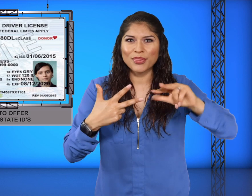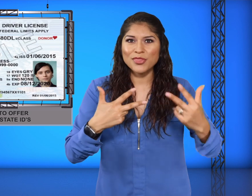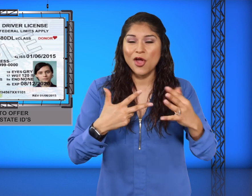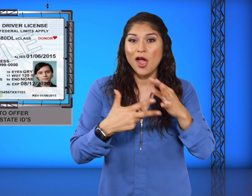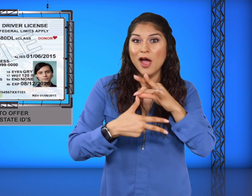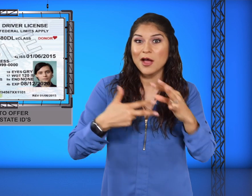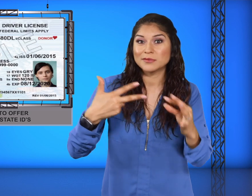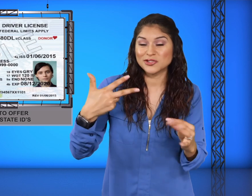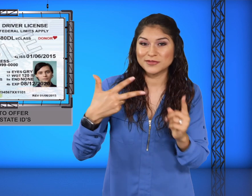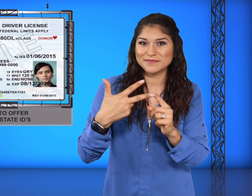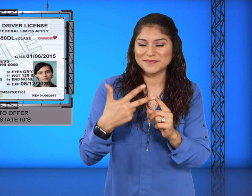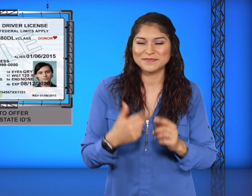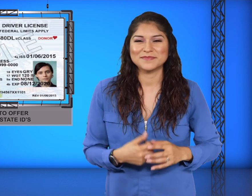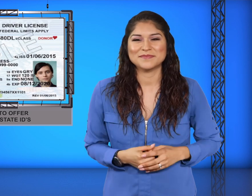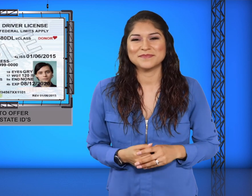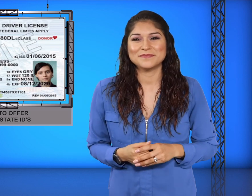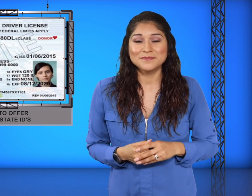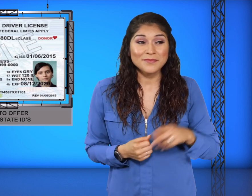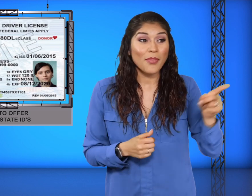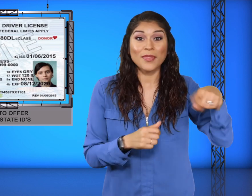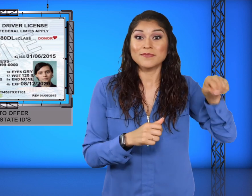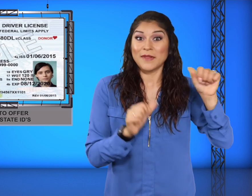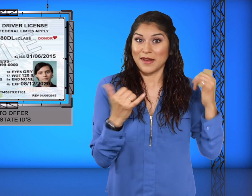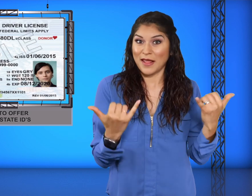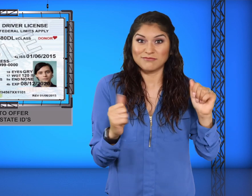another option to select on their state ID.